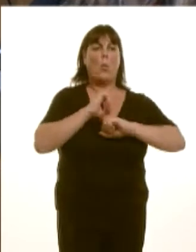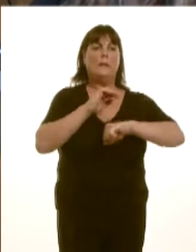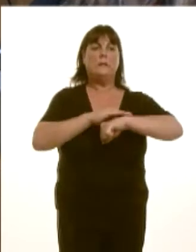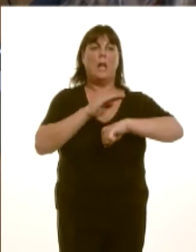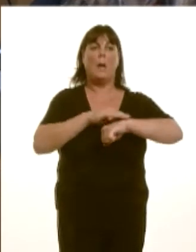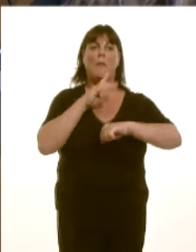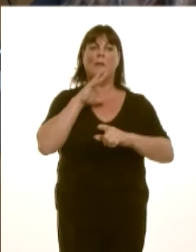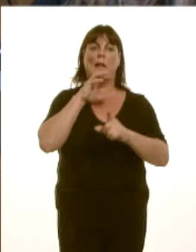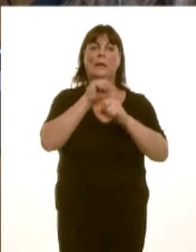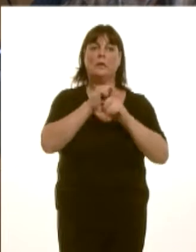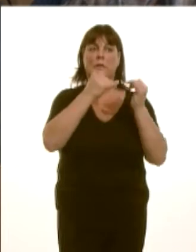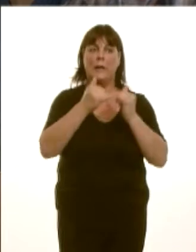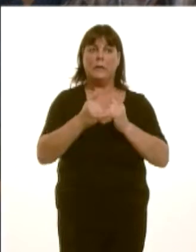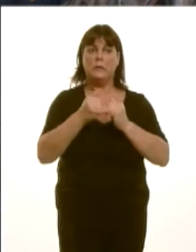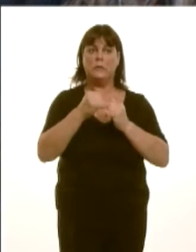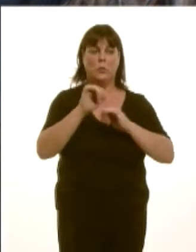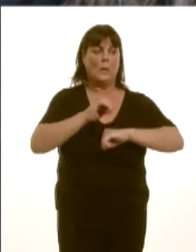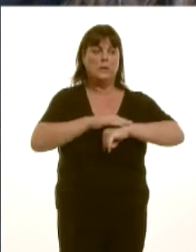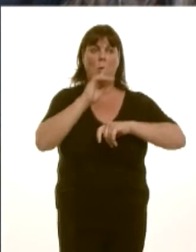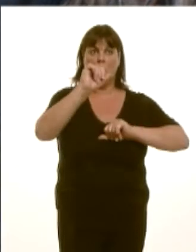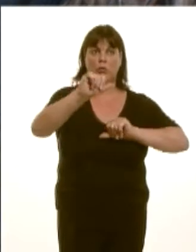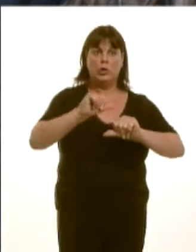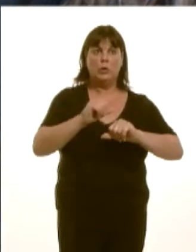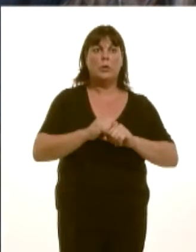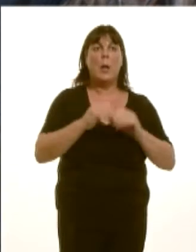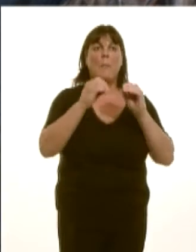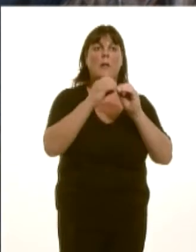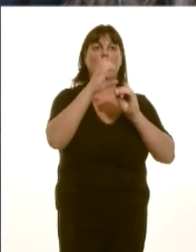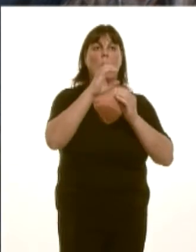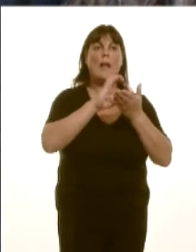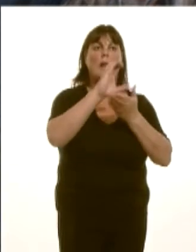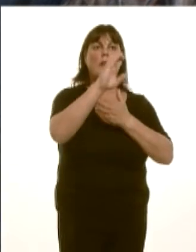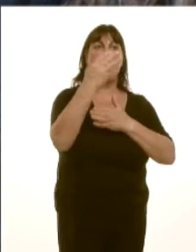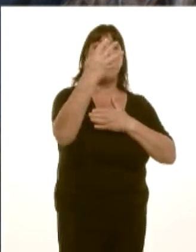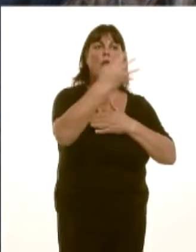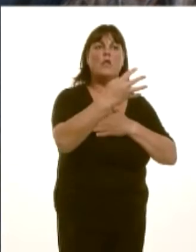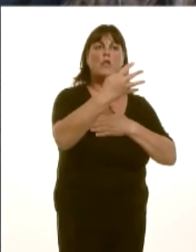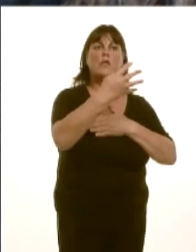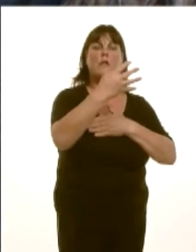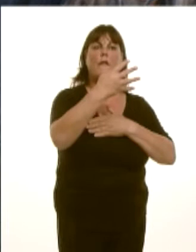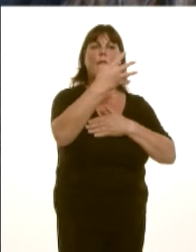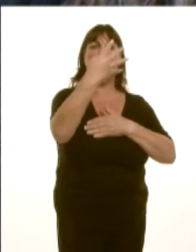On 1 August, Betsi Cadwaladr was allocated £448,000 to be used to accelerate the reduction